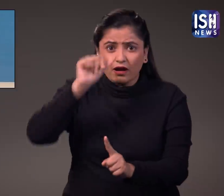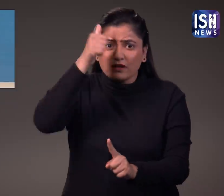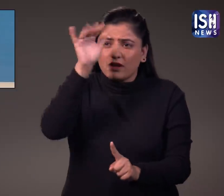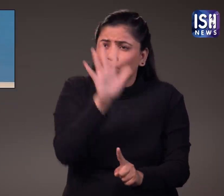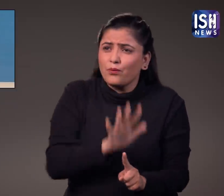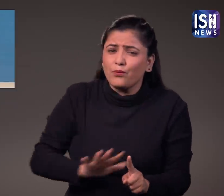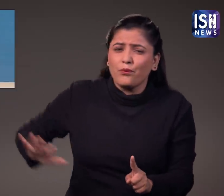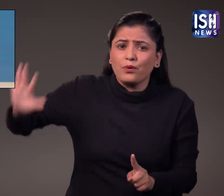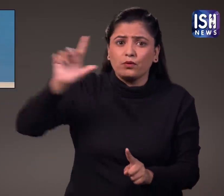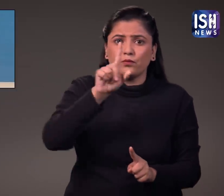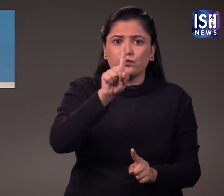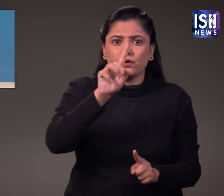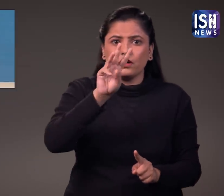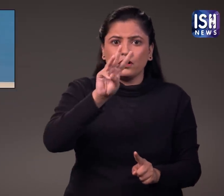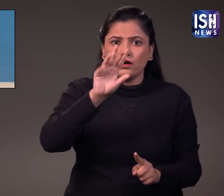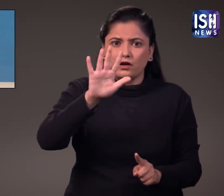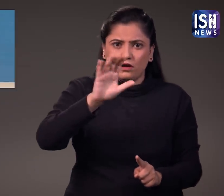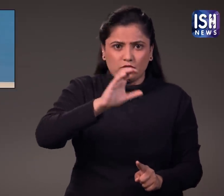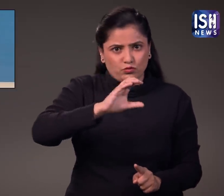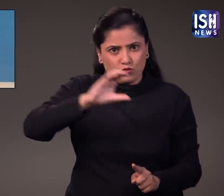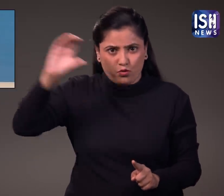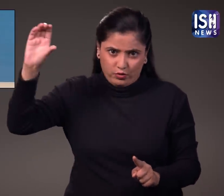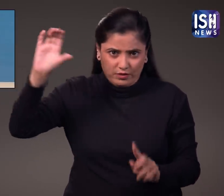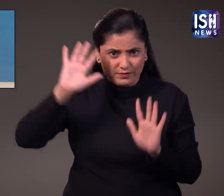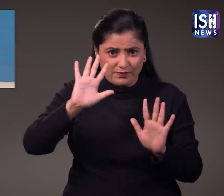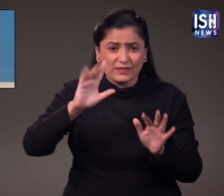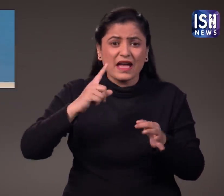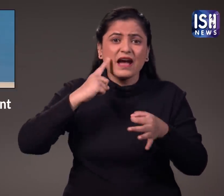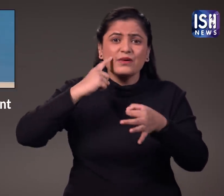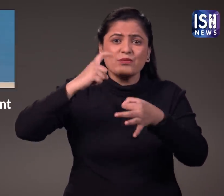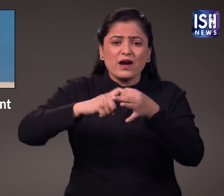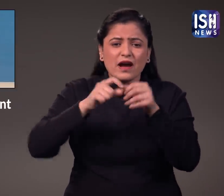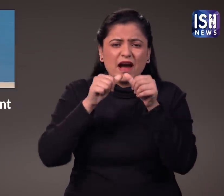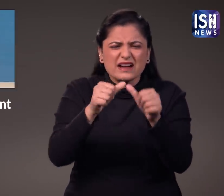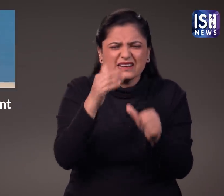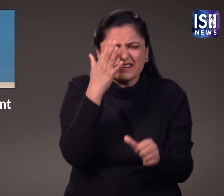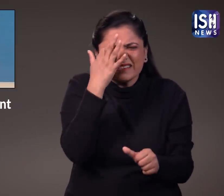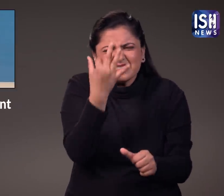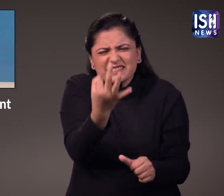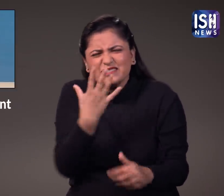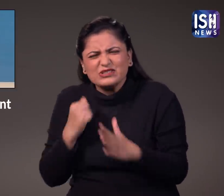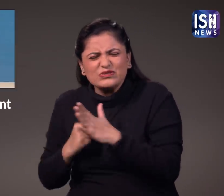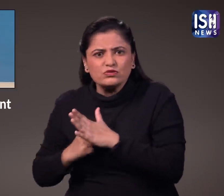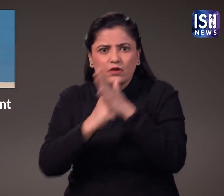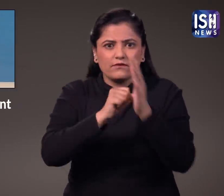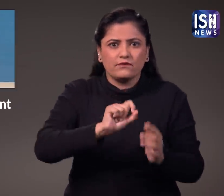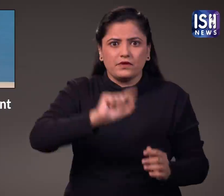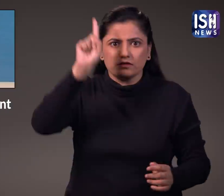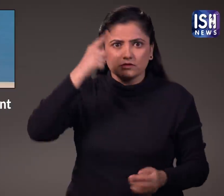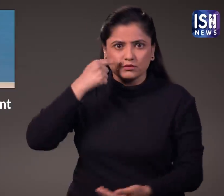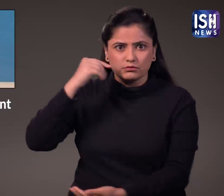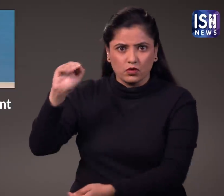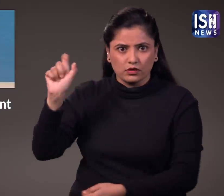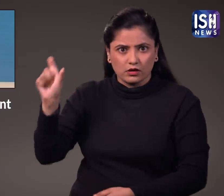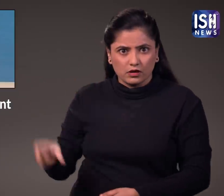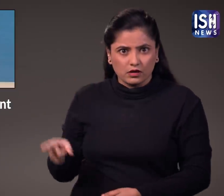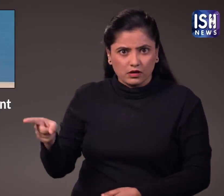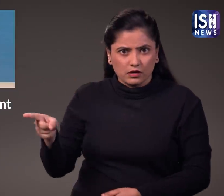In India, a country of more than 135 Crore people he has the highest IQ.